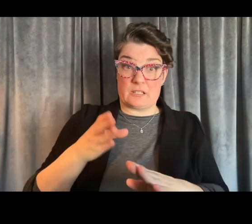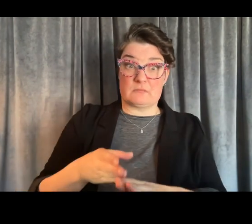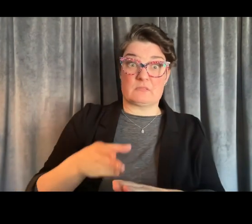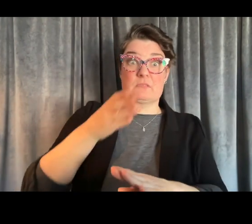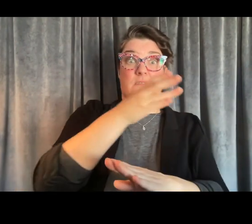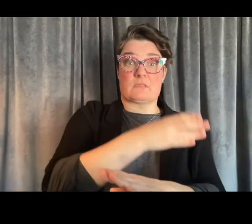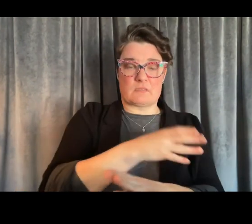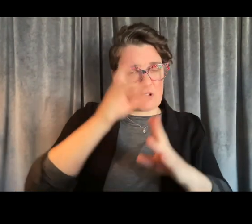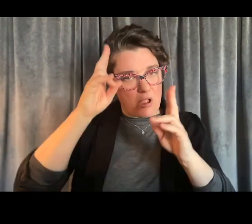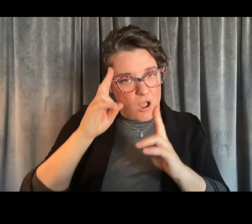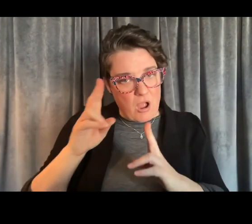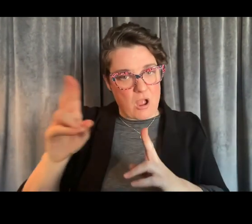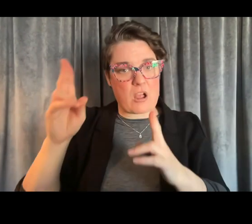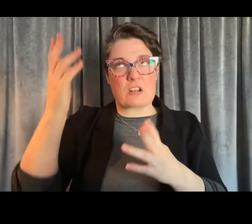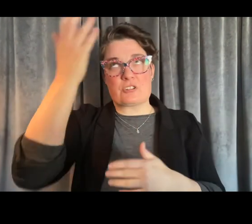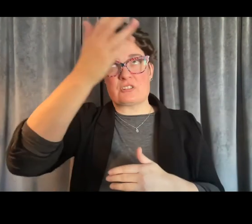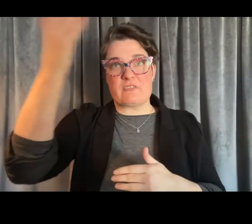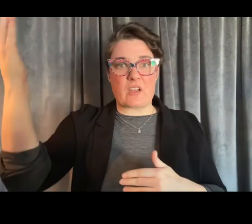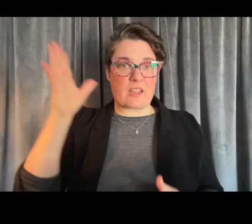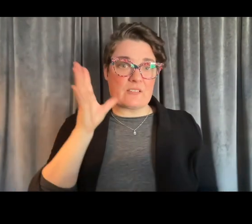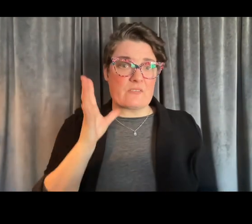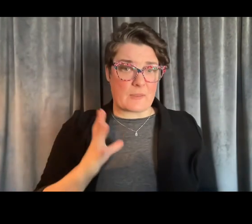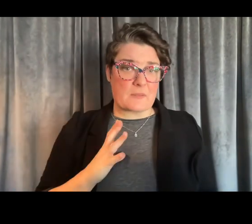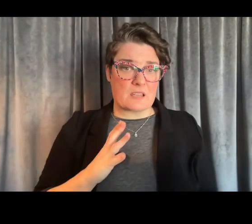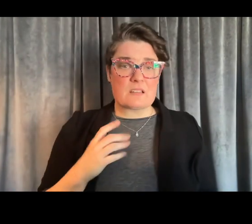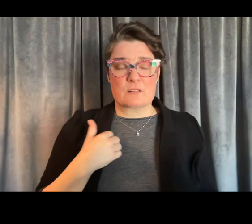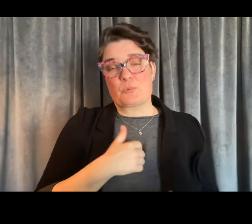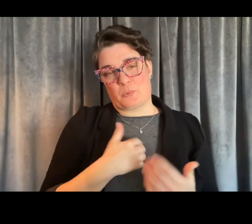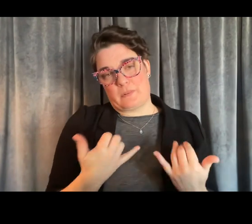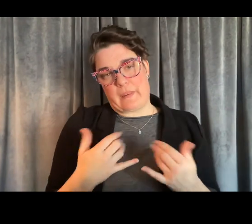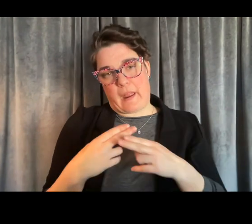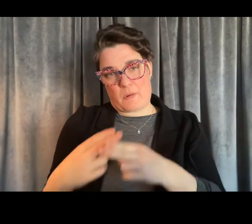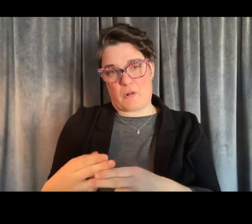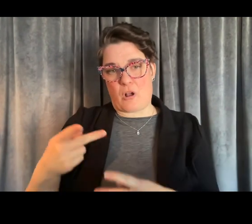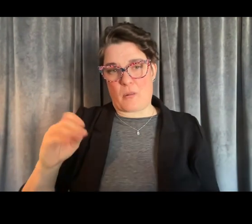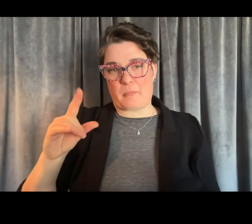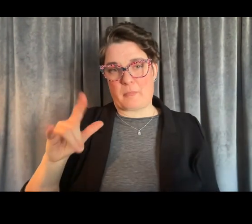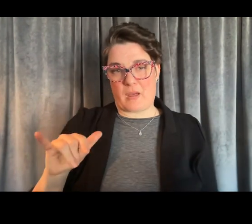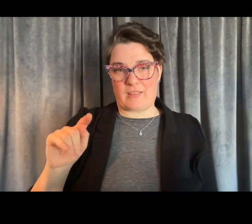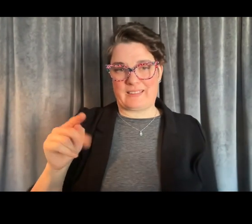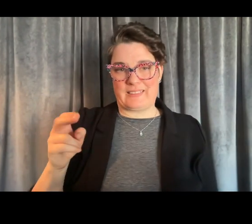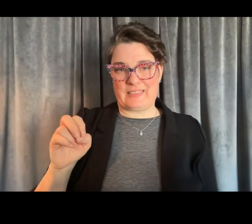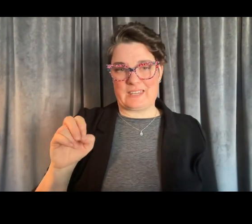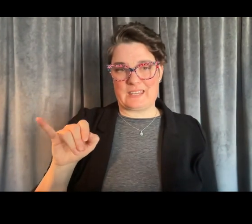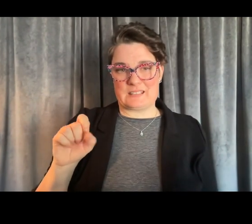Feminine of, you know, what we call polytheism, um, or is like currently